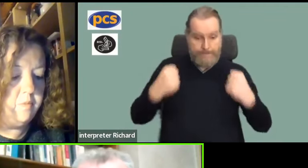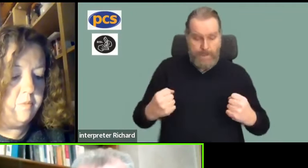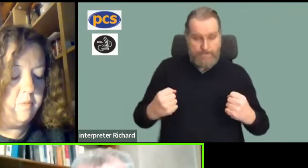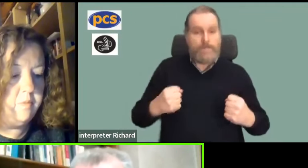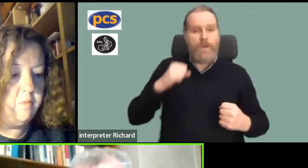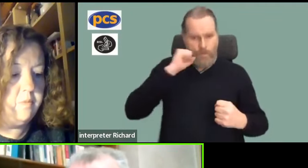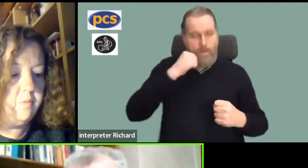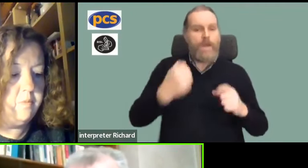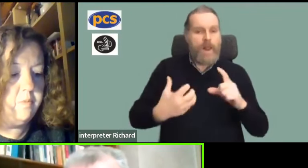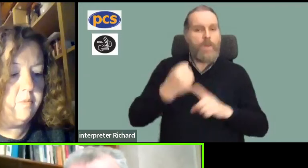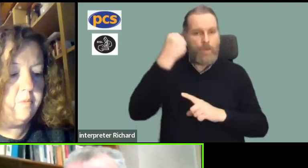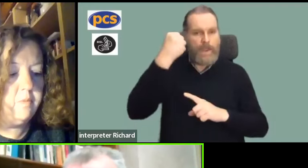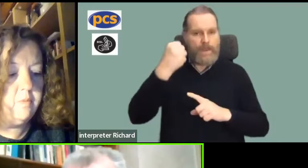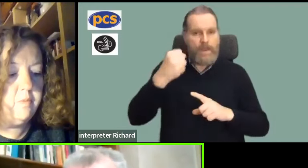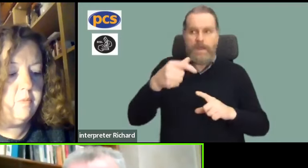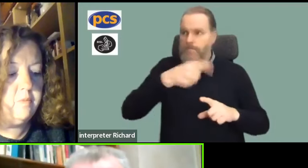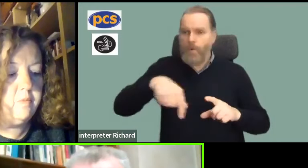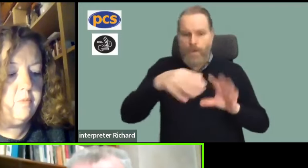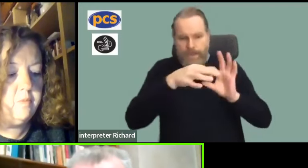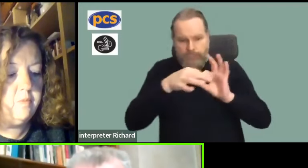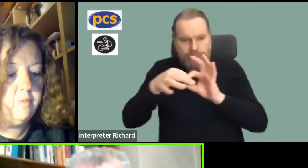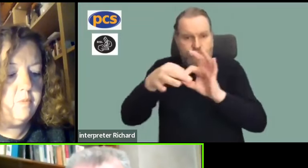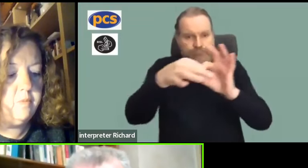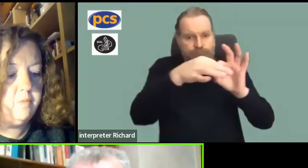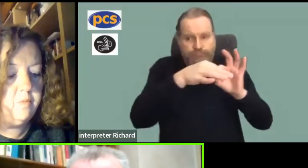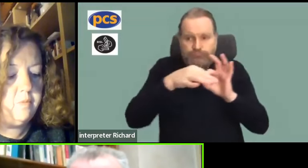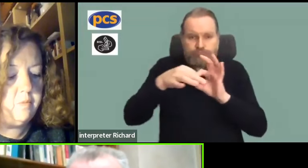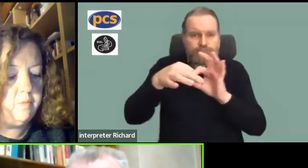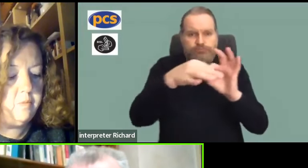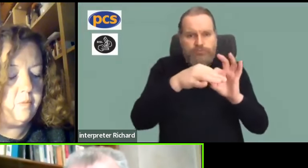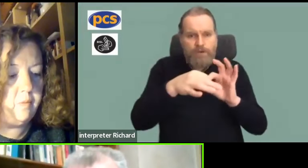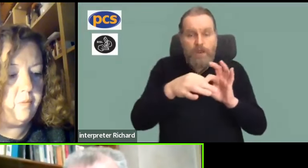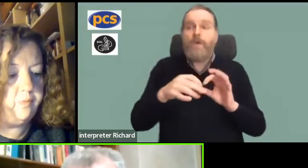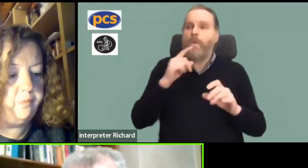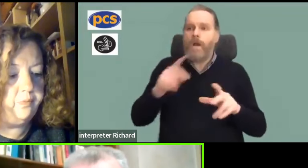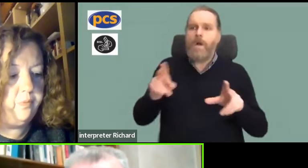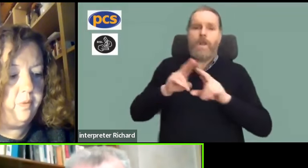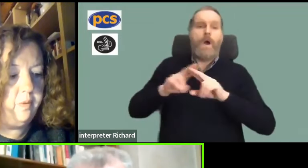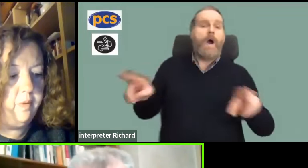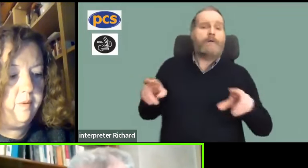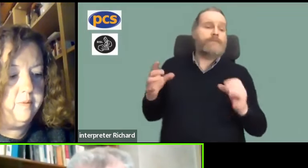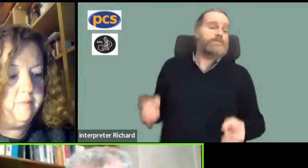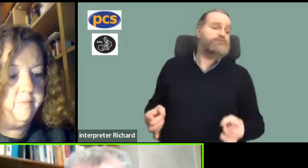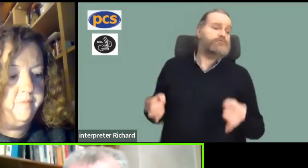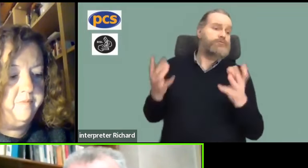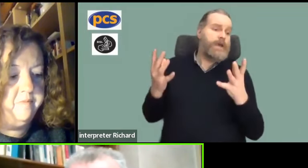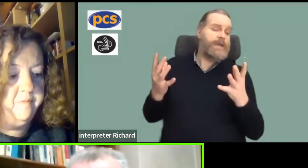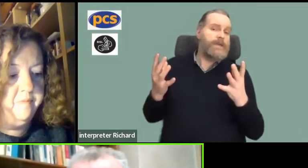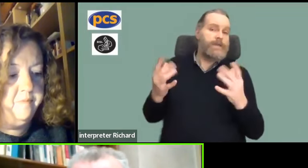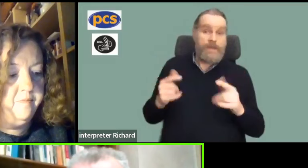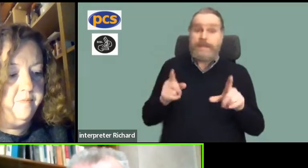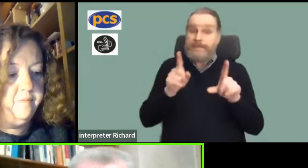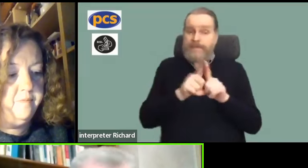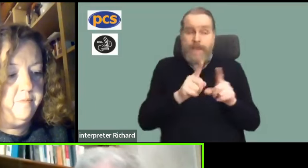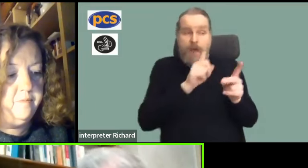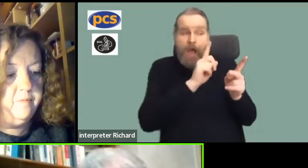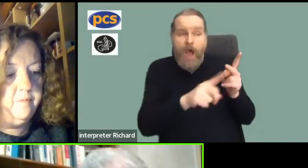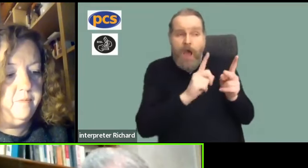determined that we we can win that we that we will win if n that we will win that we will win. If we stick together, we all come out when we're asked to come out, and if our colleagues